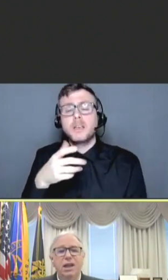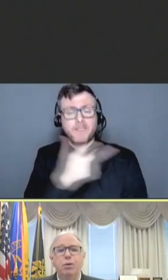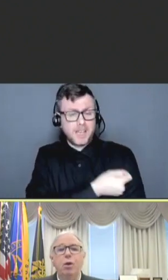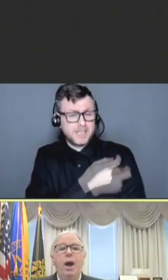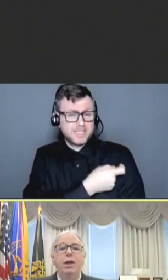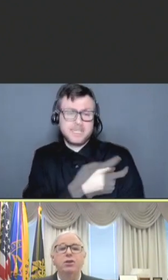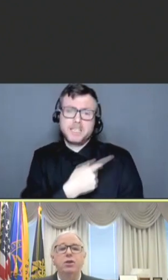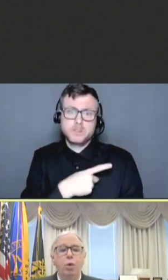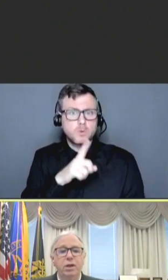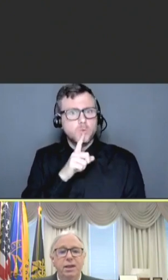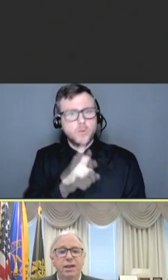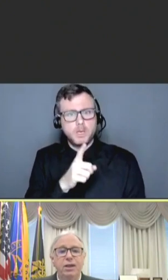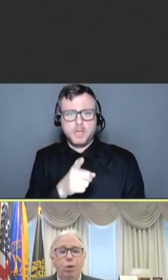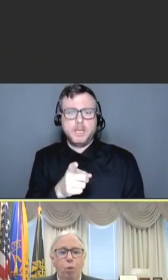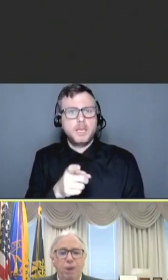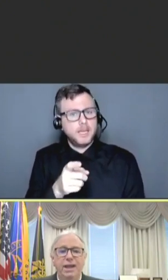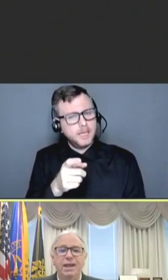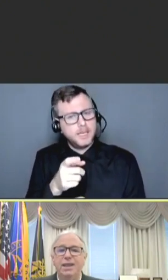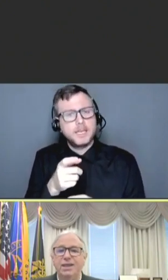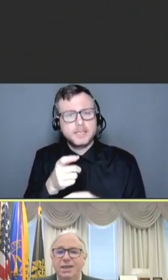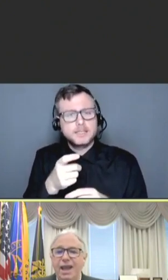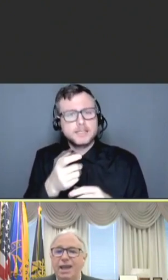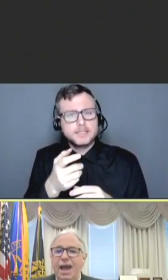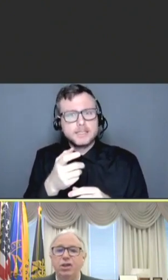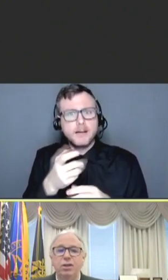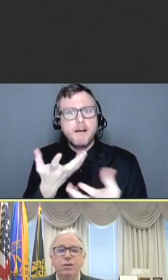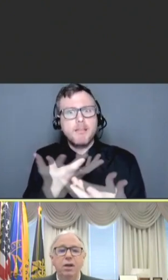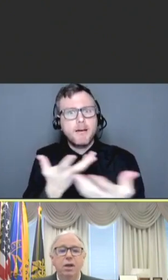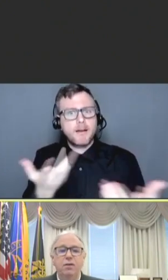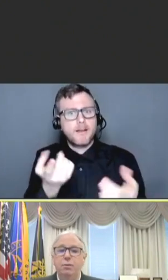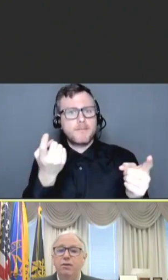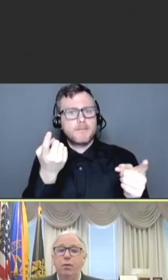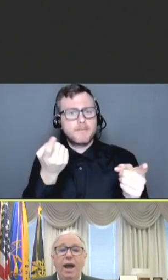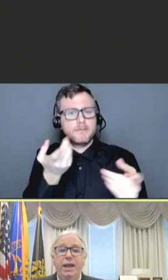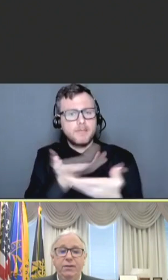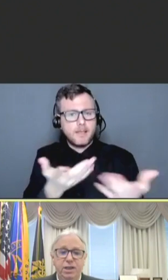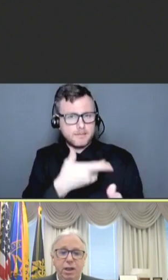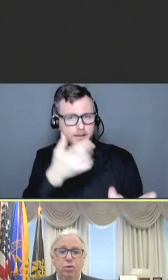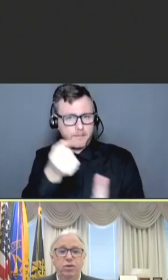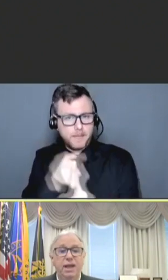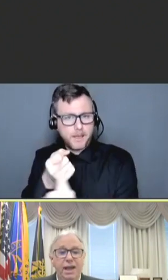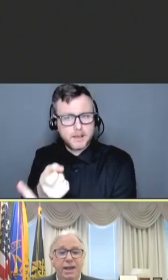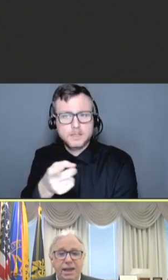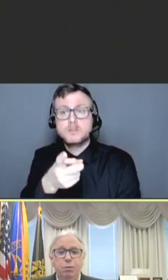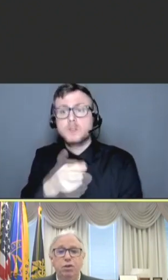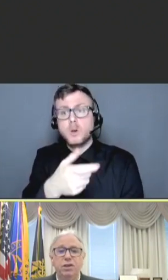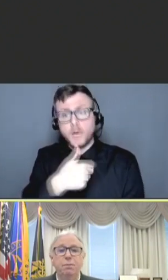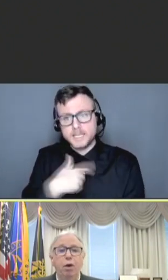it requires coordinated and sustained actions from a variety of stakeholders and experts in